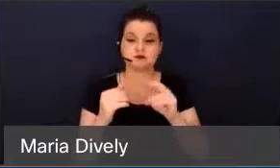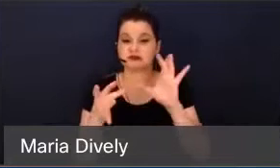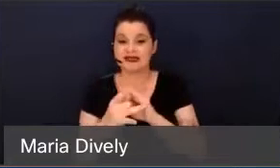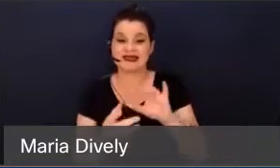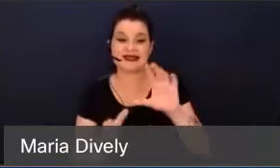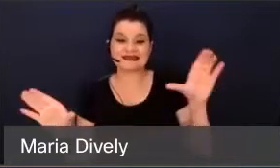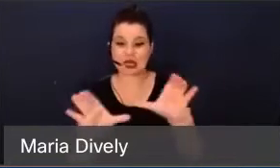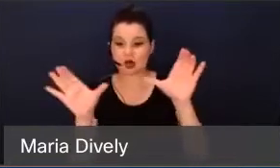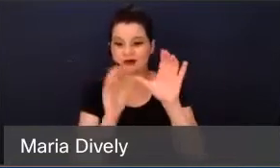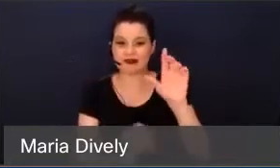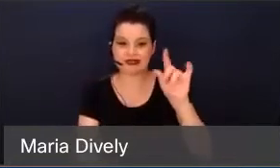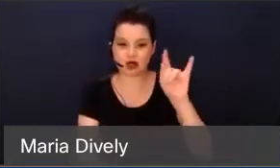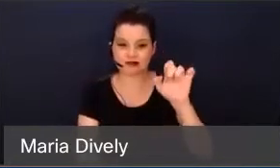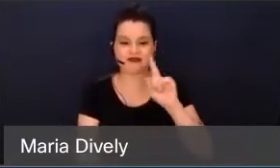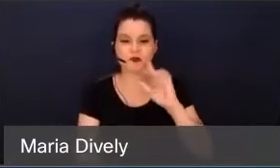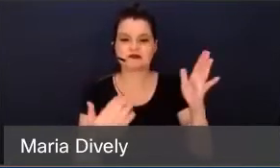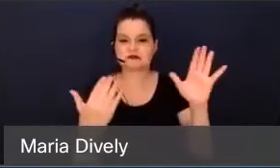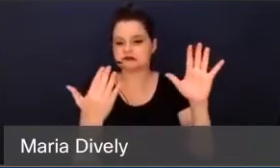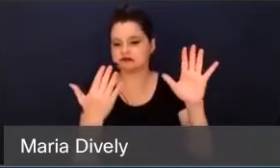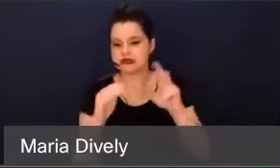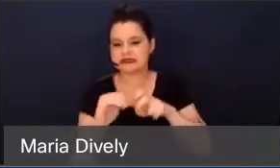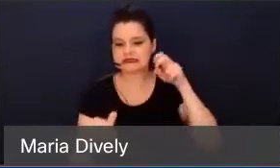then it will be skipped over by a screen later.